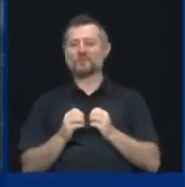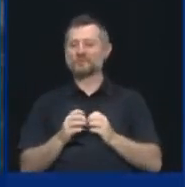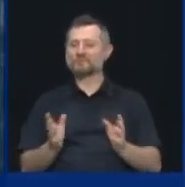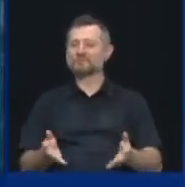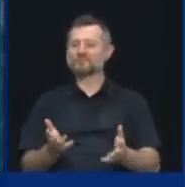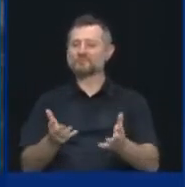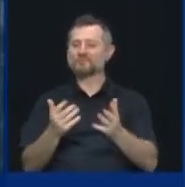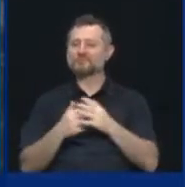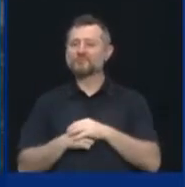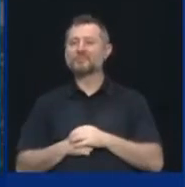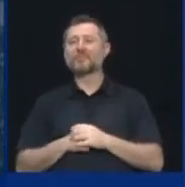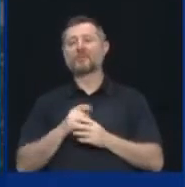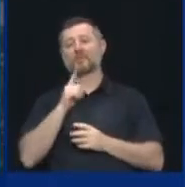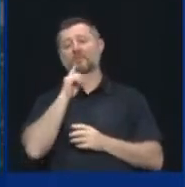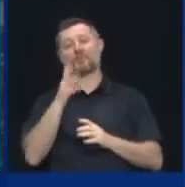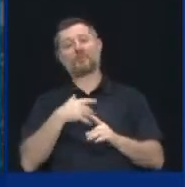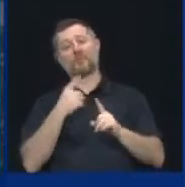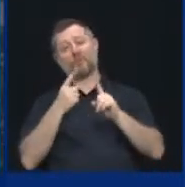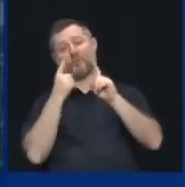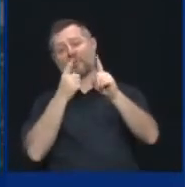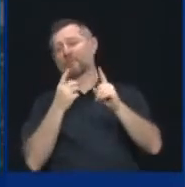WE HAVE TO DO MORE.